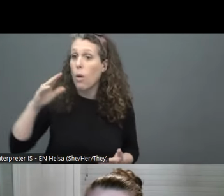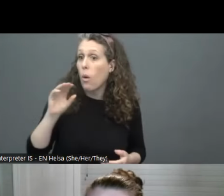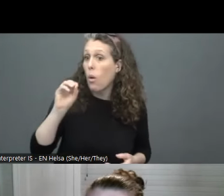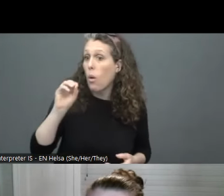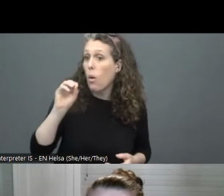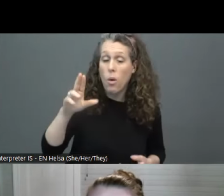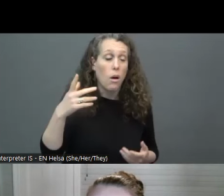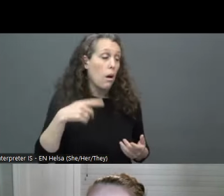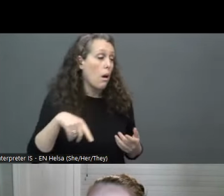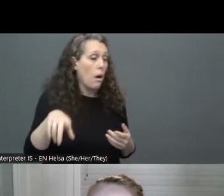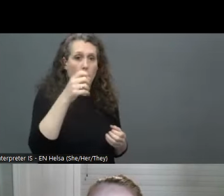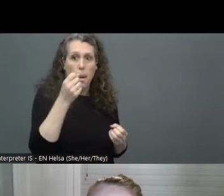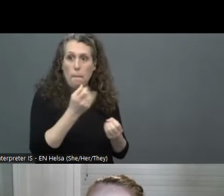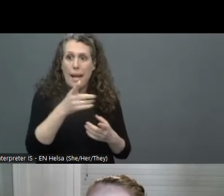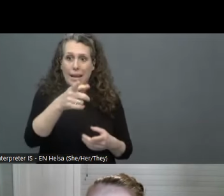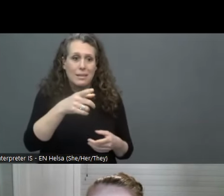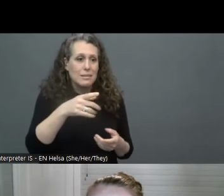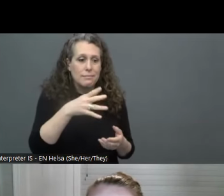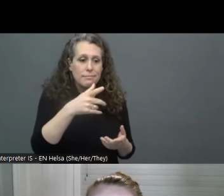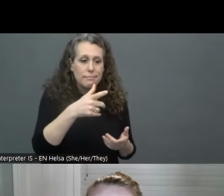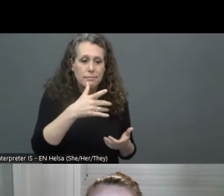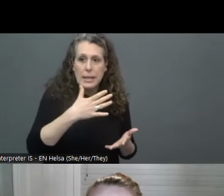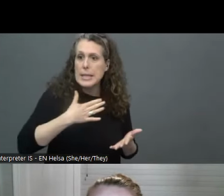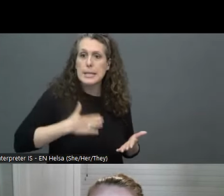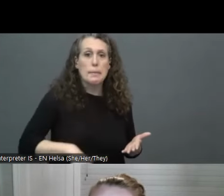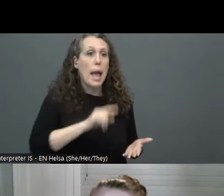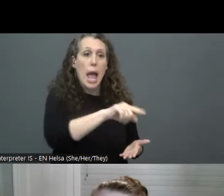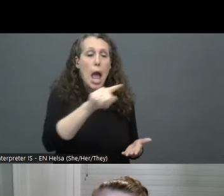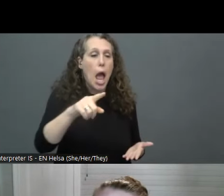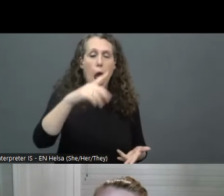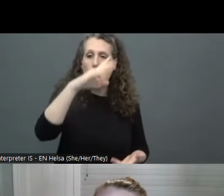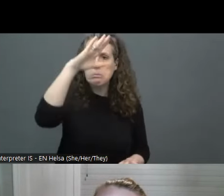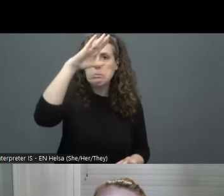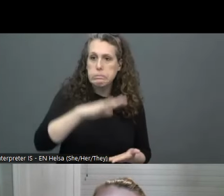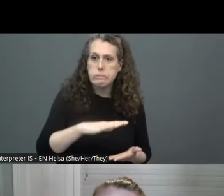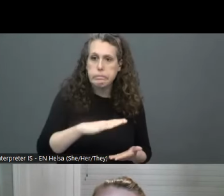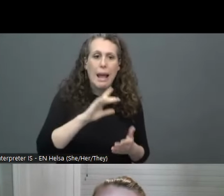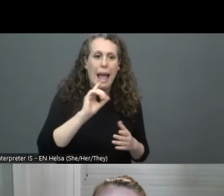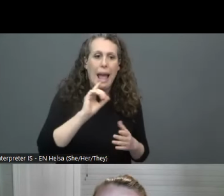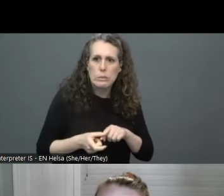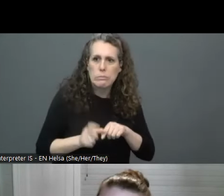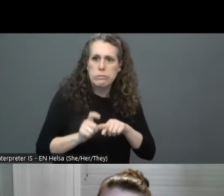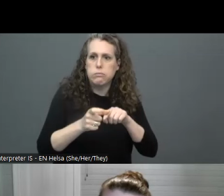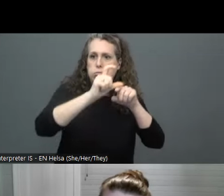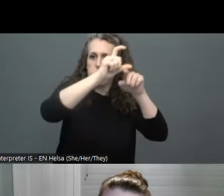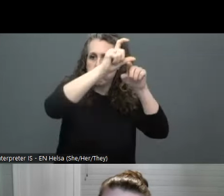initiatives and awareness raising projects. Likewise we might not have the full range of